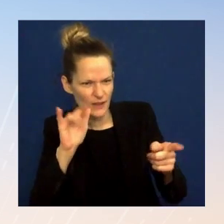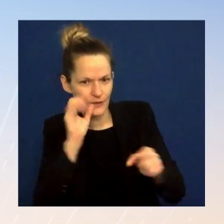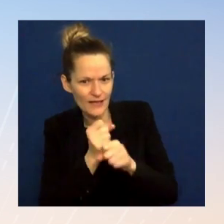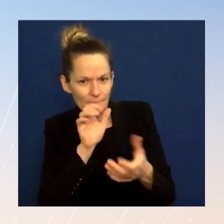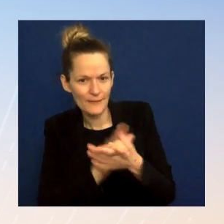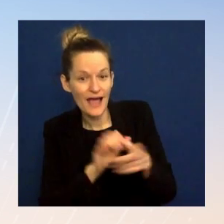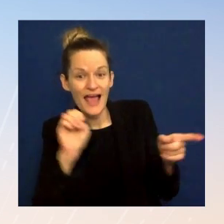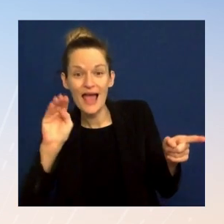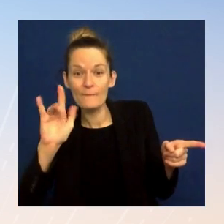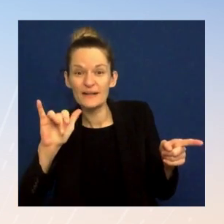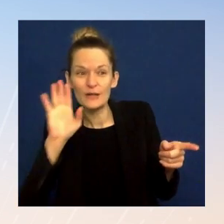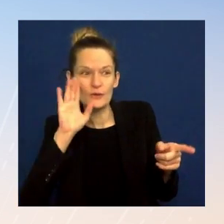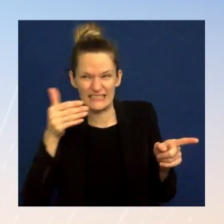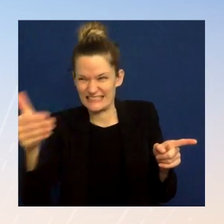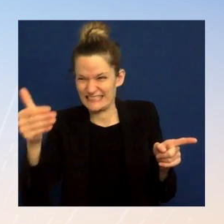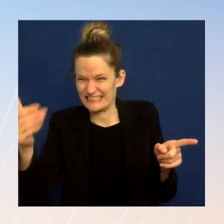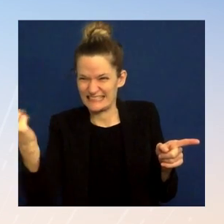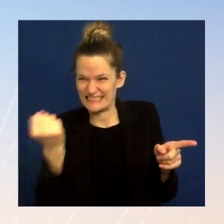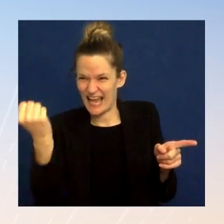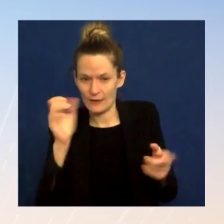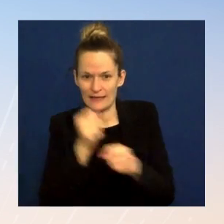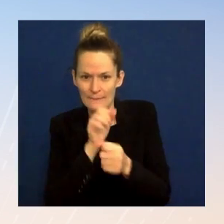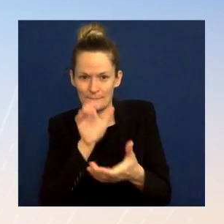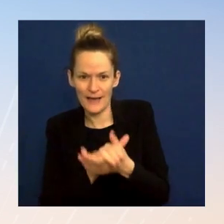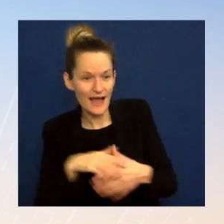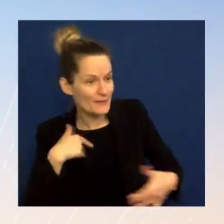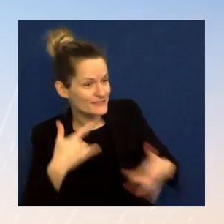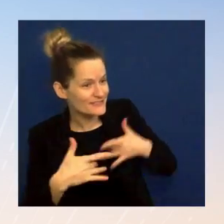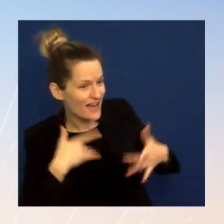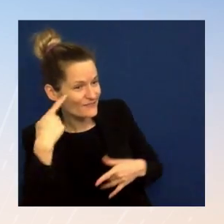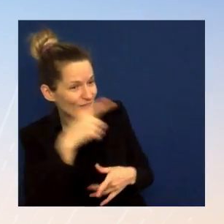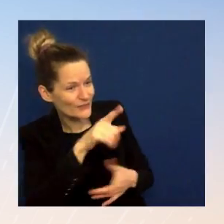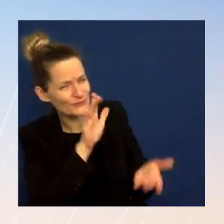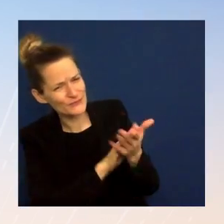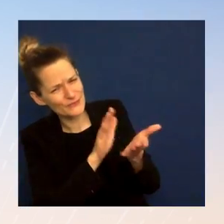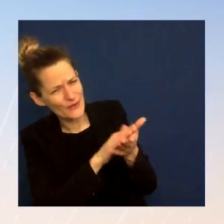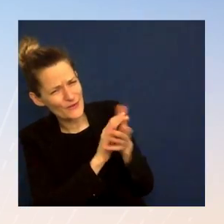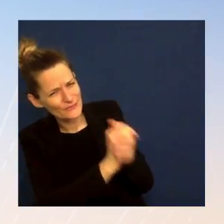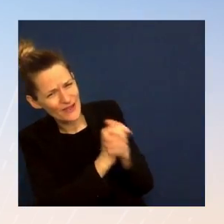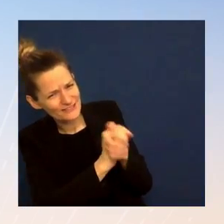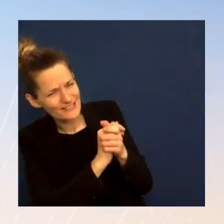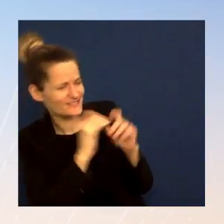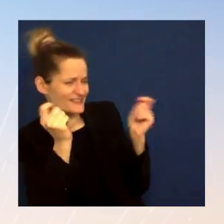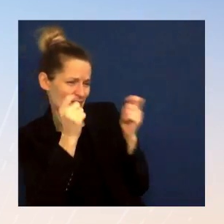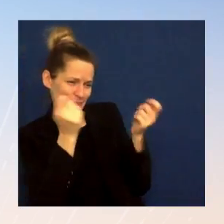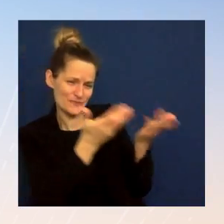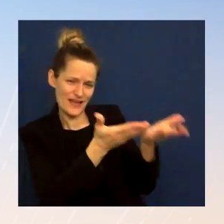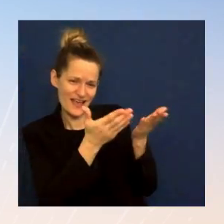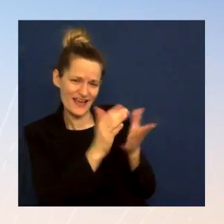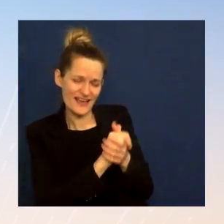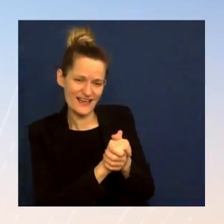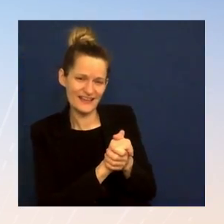And we're very excited for her. So we just wanted to celebrate. Now -- The Press: Is it Halloween themed? Ms. Psaki: It is.